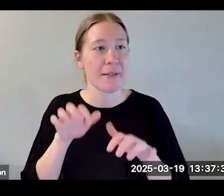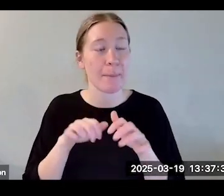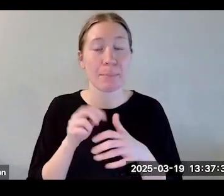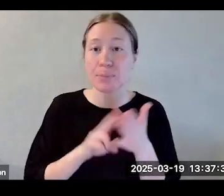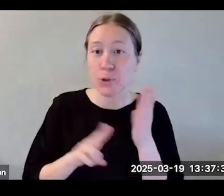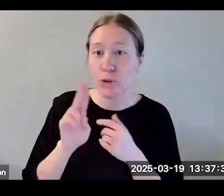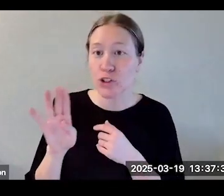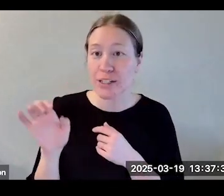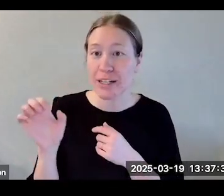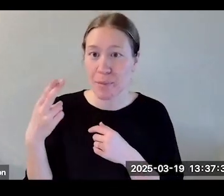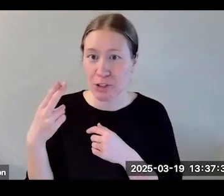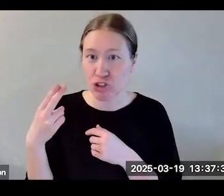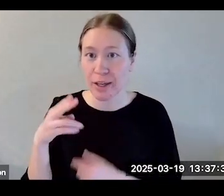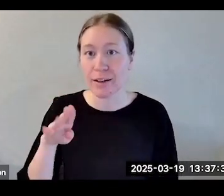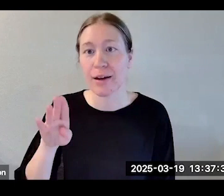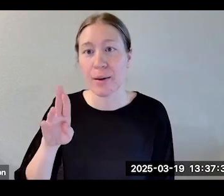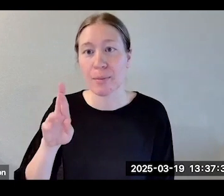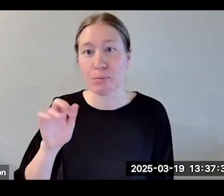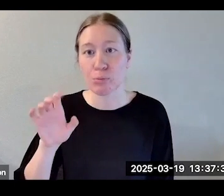Brand Color Guide.